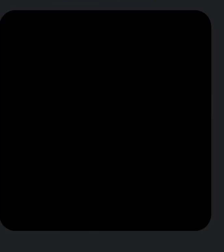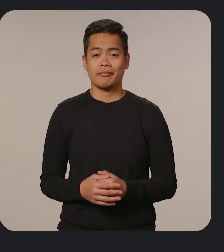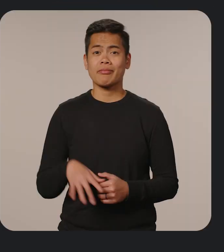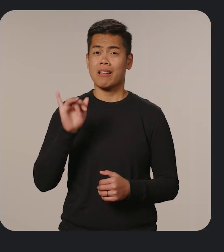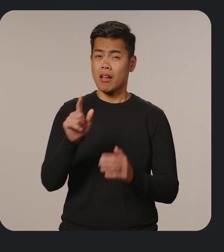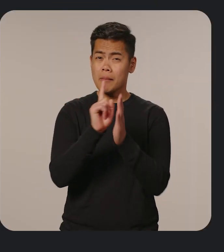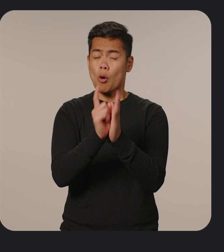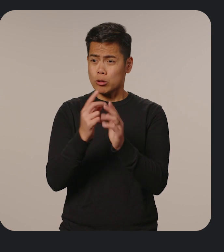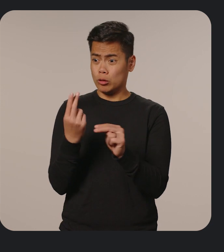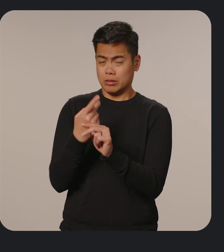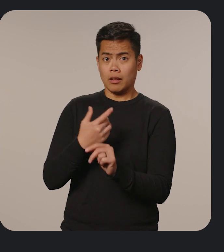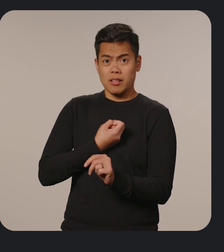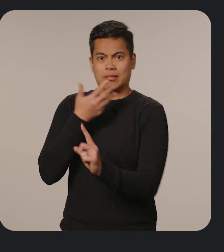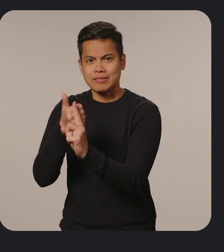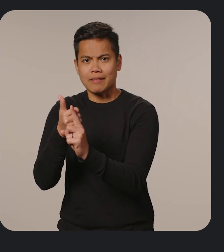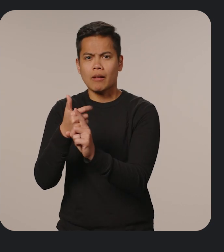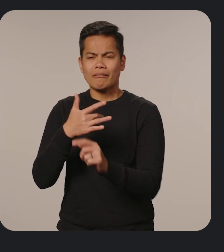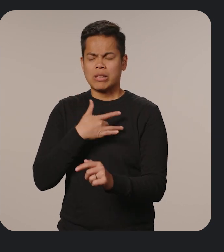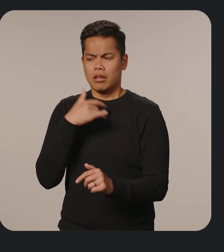shows the importance of treating form and feeling